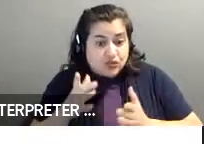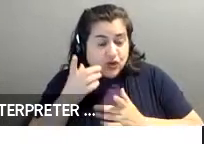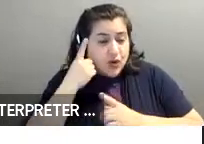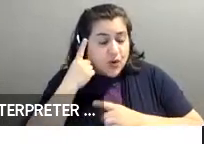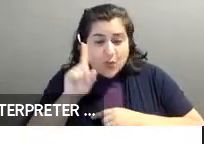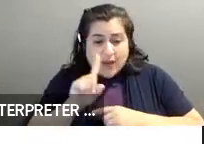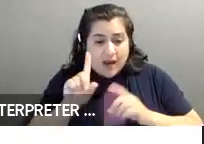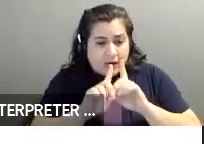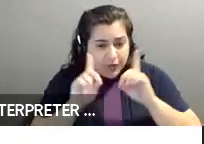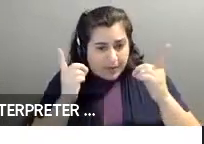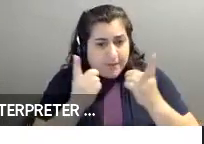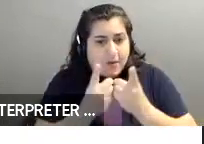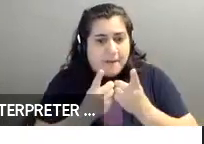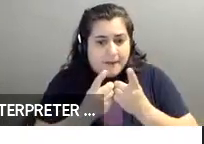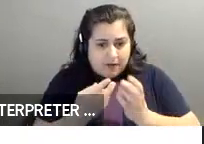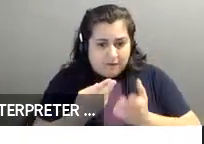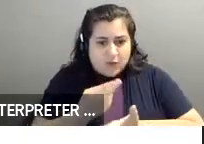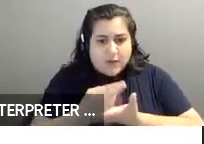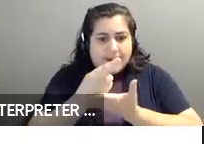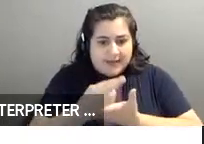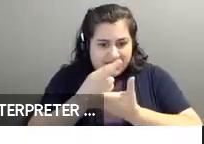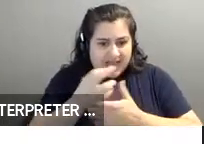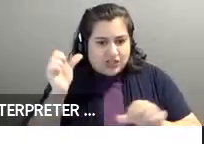Science and Technology at the University of Pittsburgh.